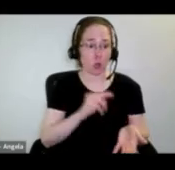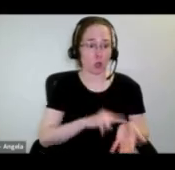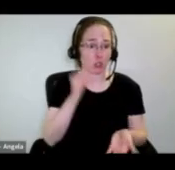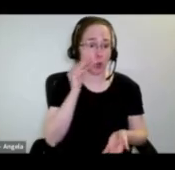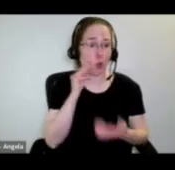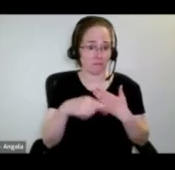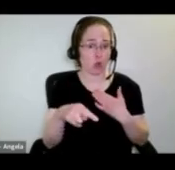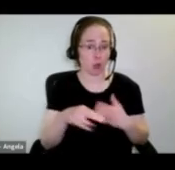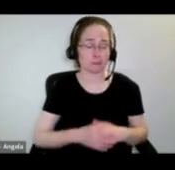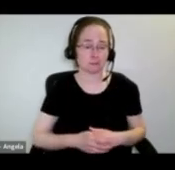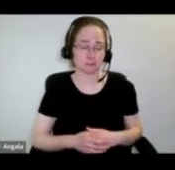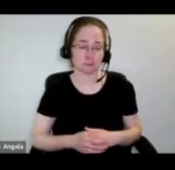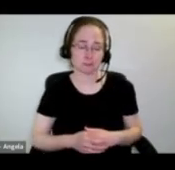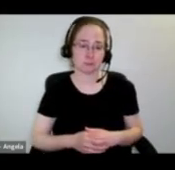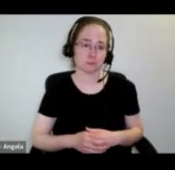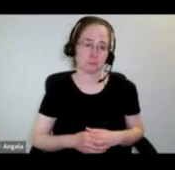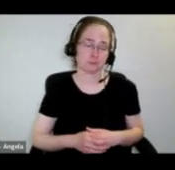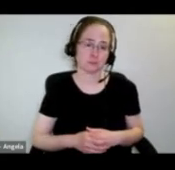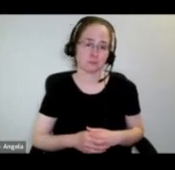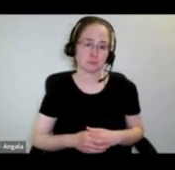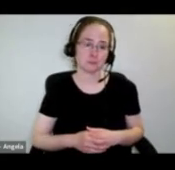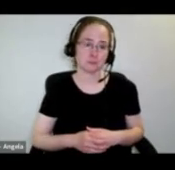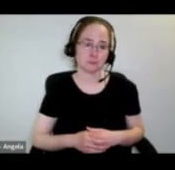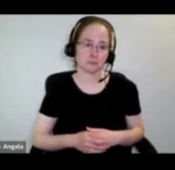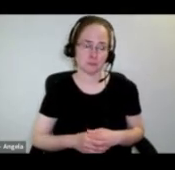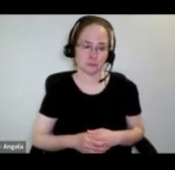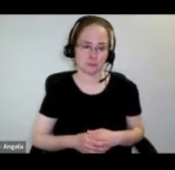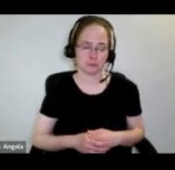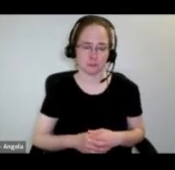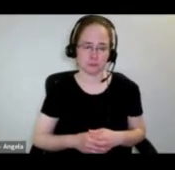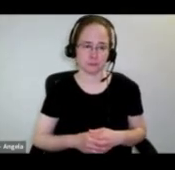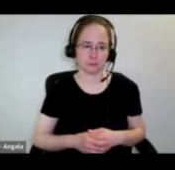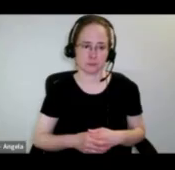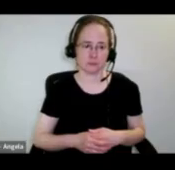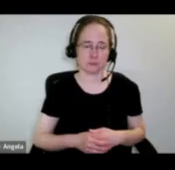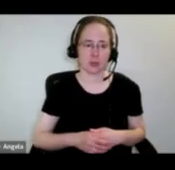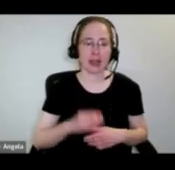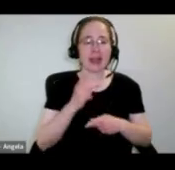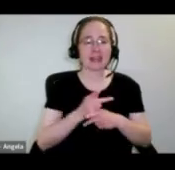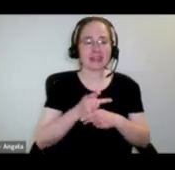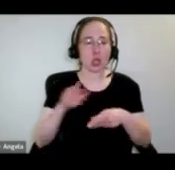David Watkins: on the DON, or the minimum required for nursing home referral. David Watkins: Next slide.